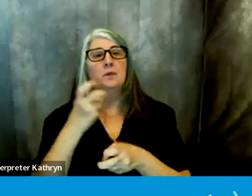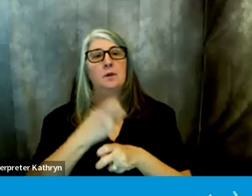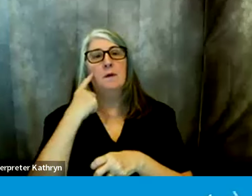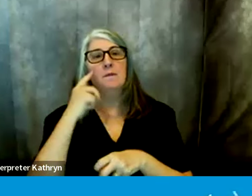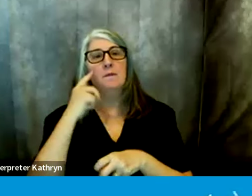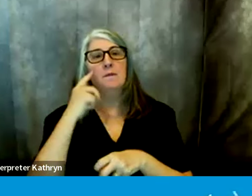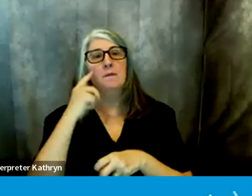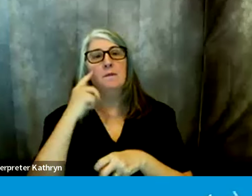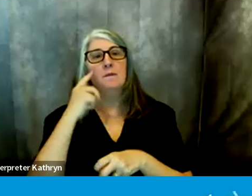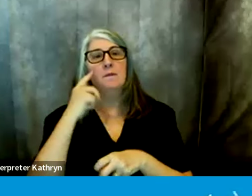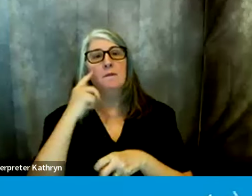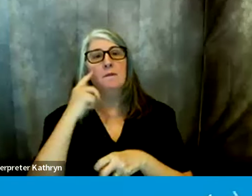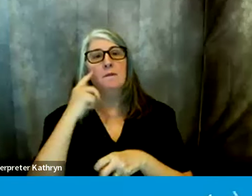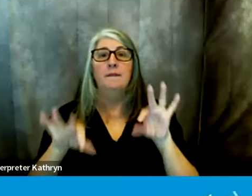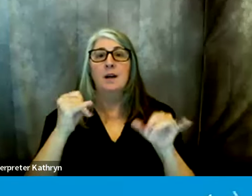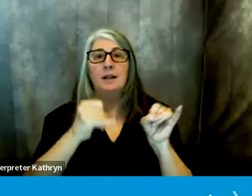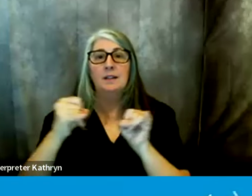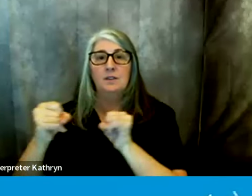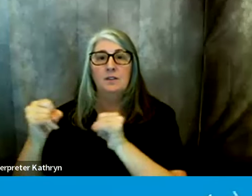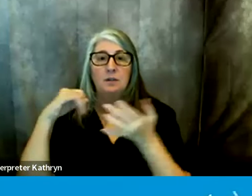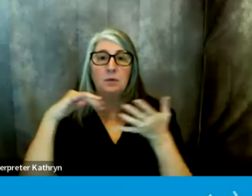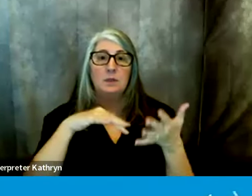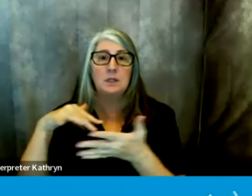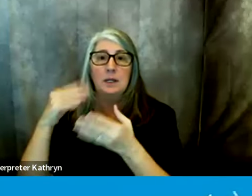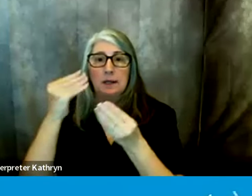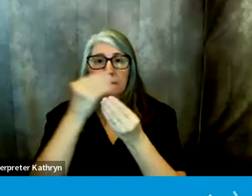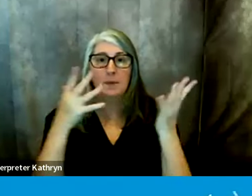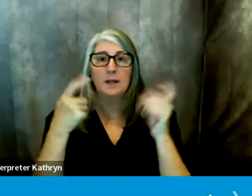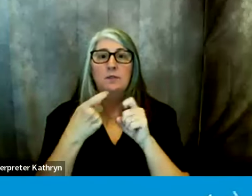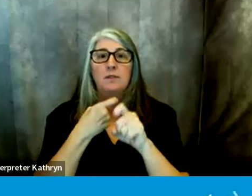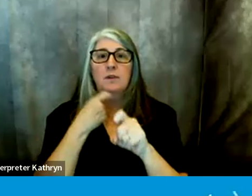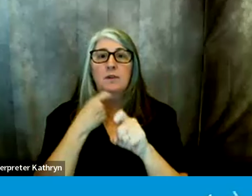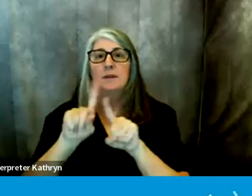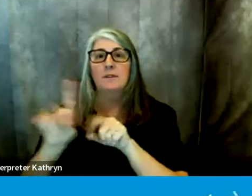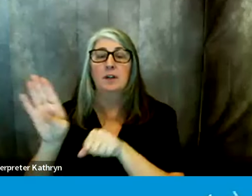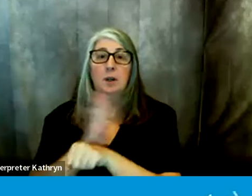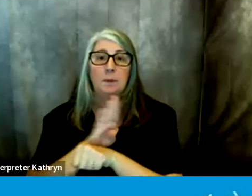individual study information from different companies. If you need a large number of people,